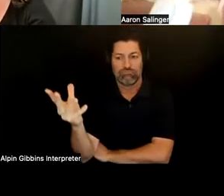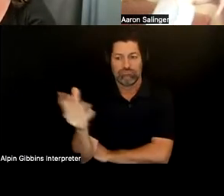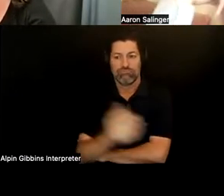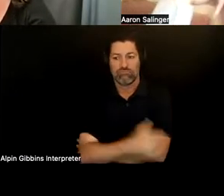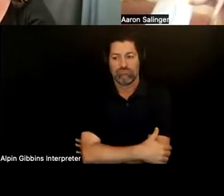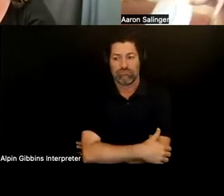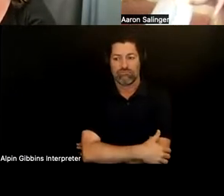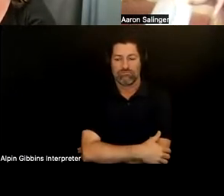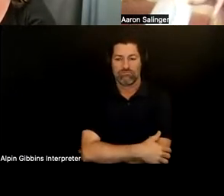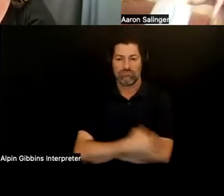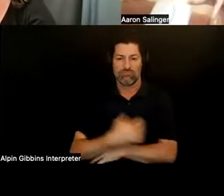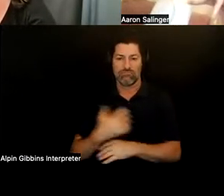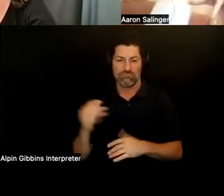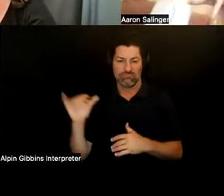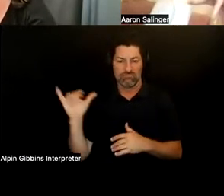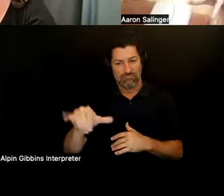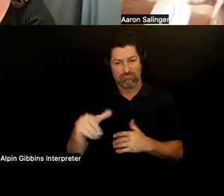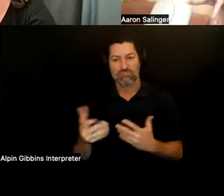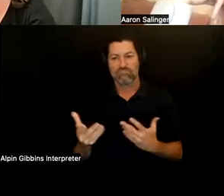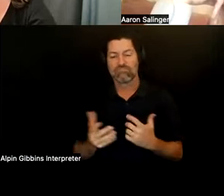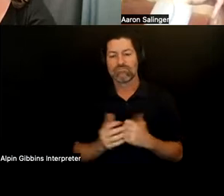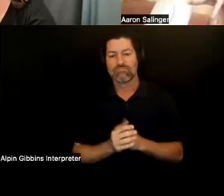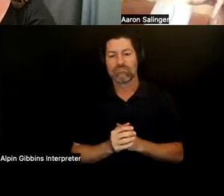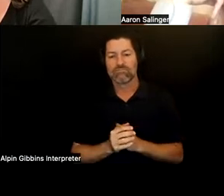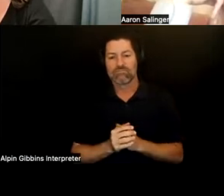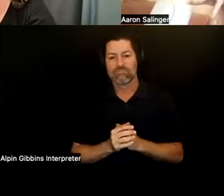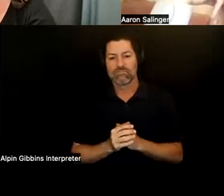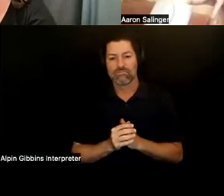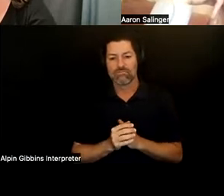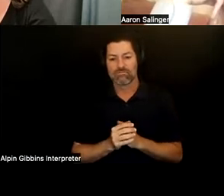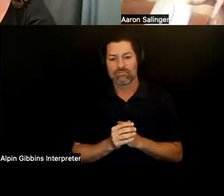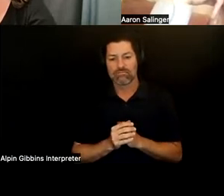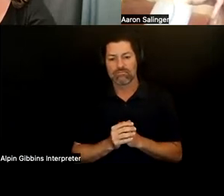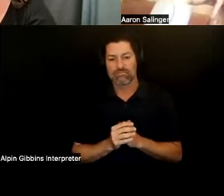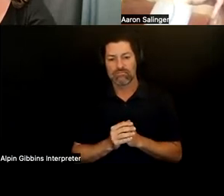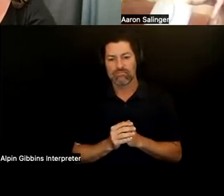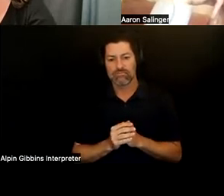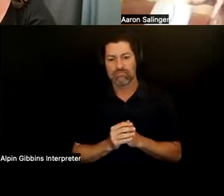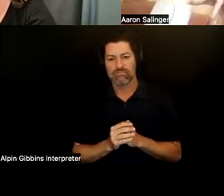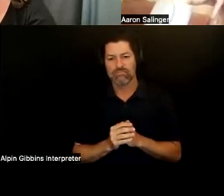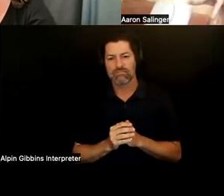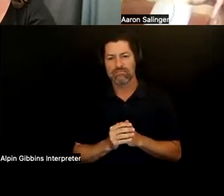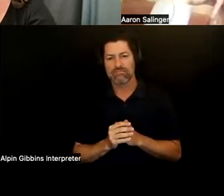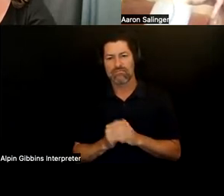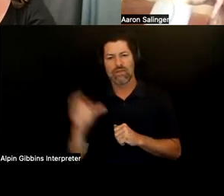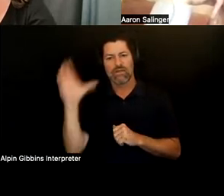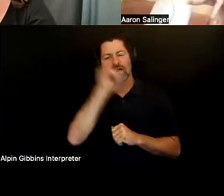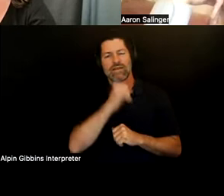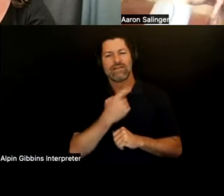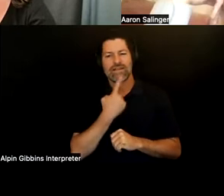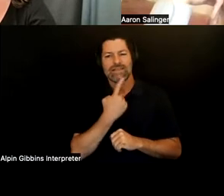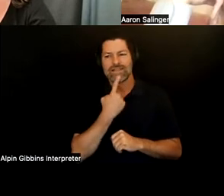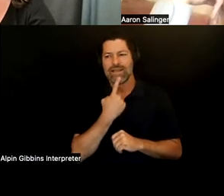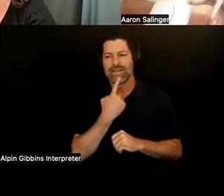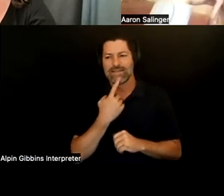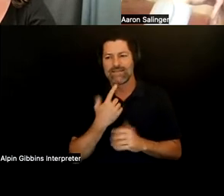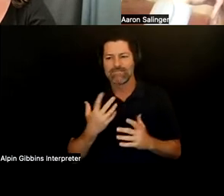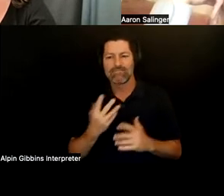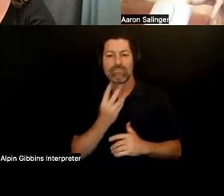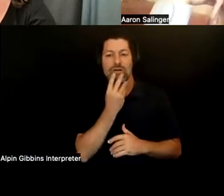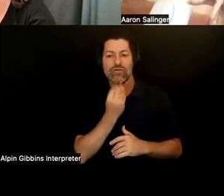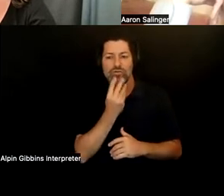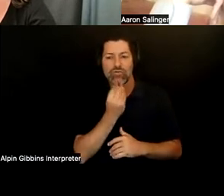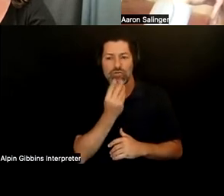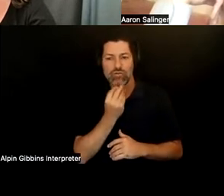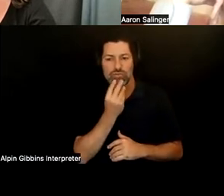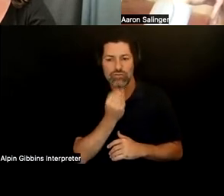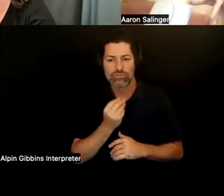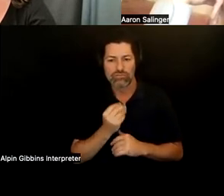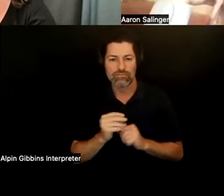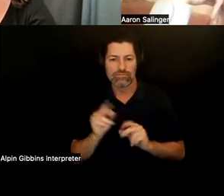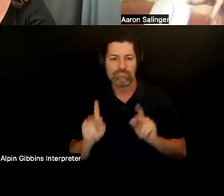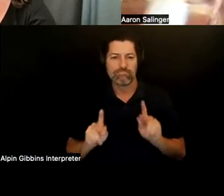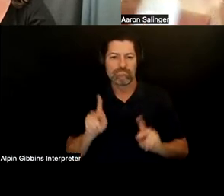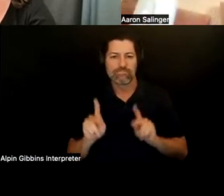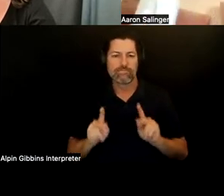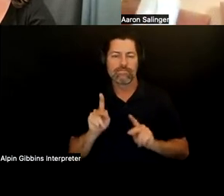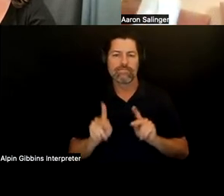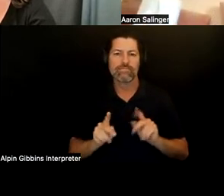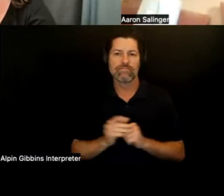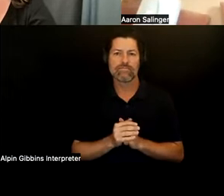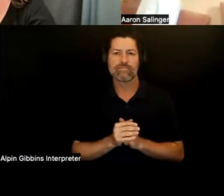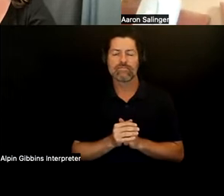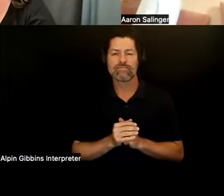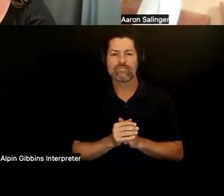19:58:24 Right, so you know. I guess I would say I mean the that the Jews Jews don't really